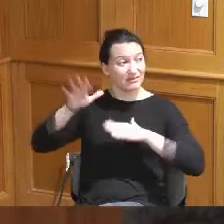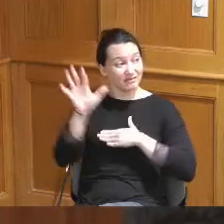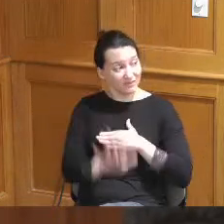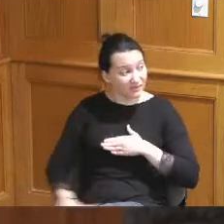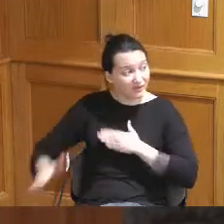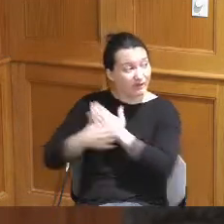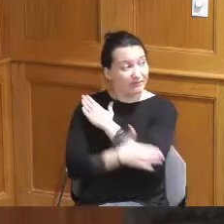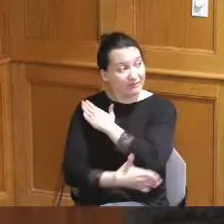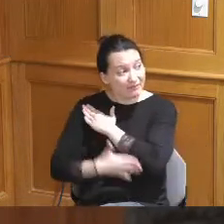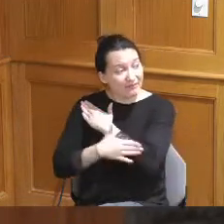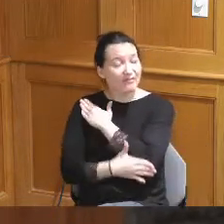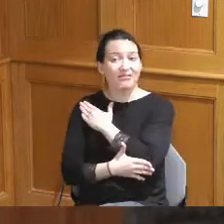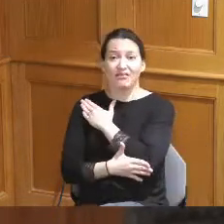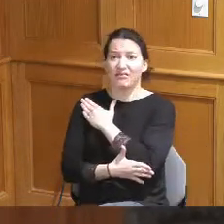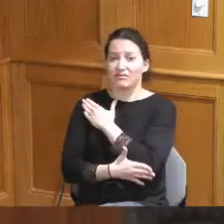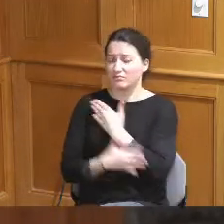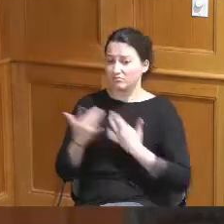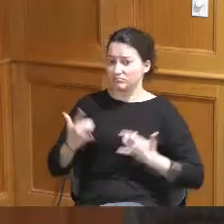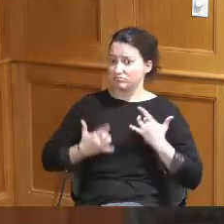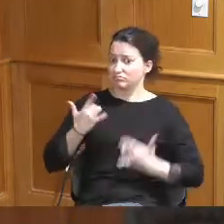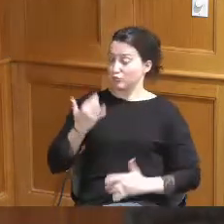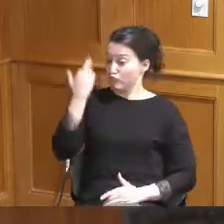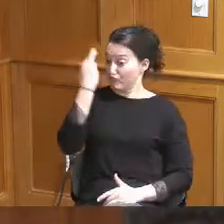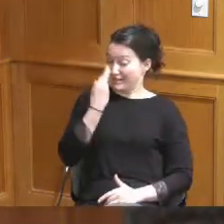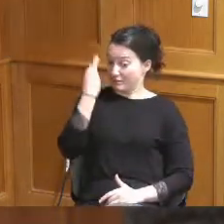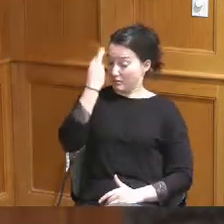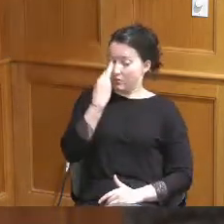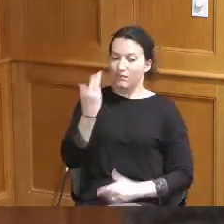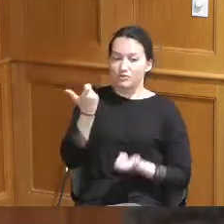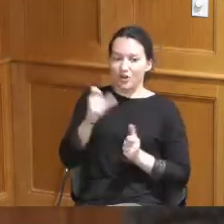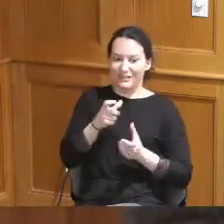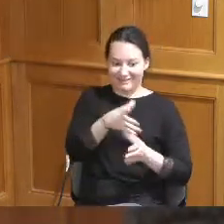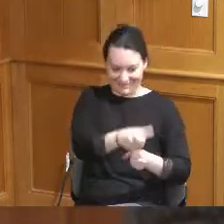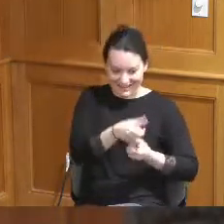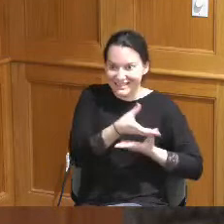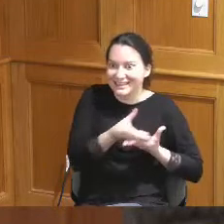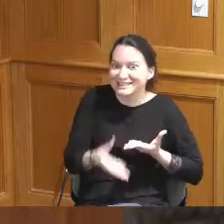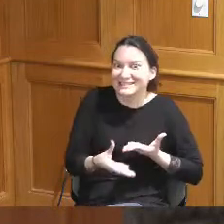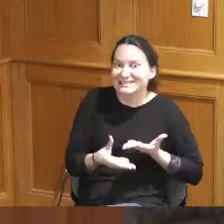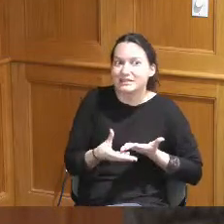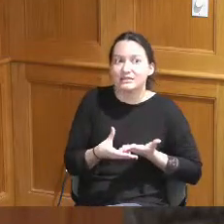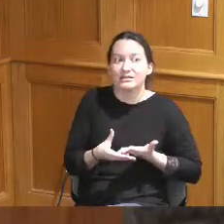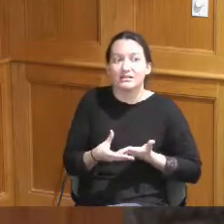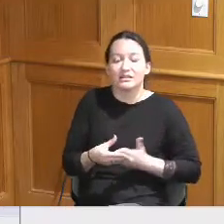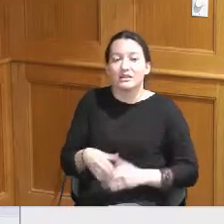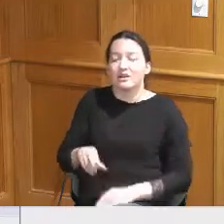excited because they've started getting their items we have Millville Community Center who's